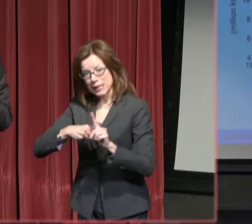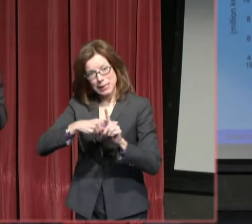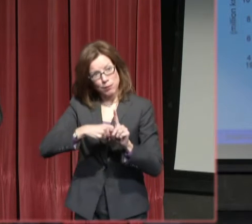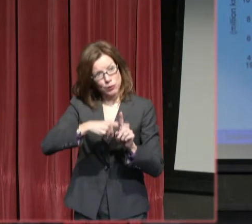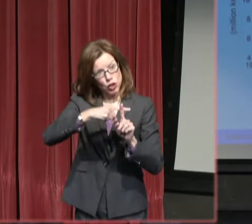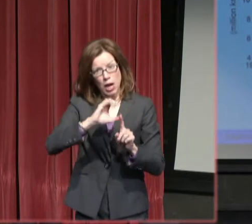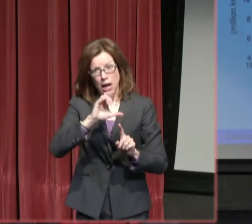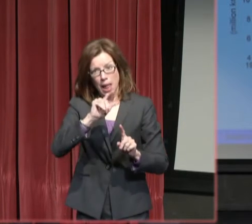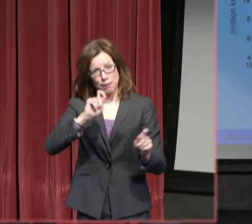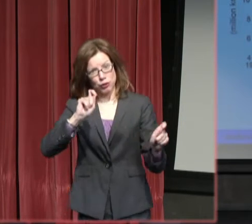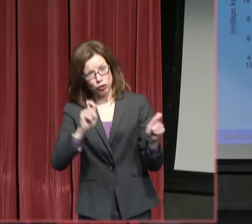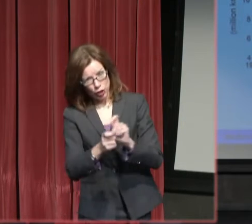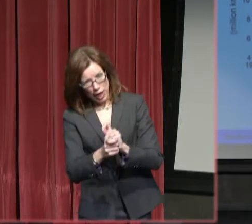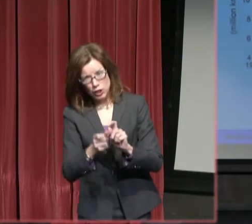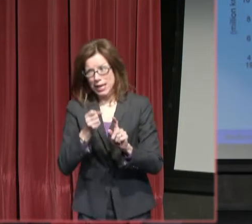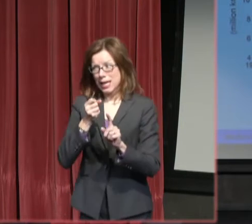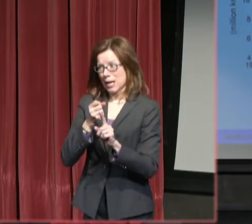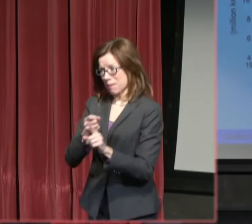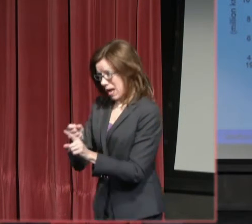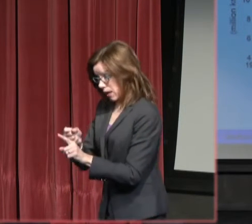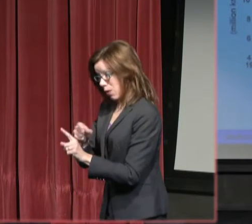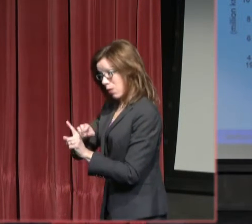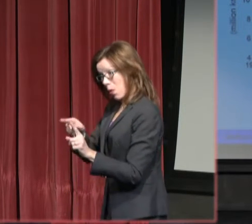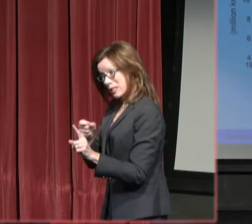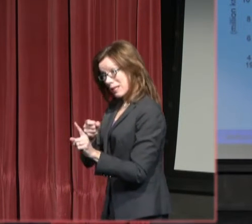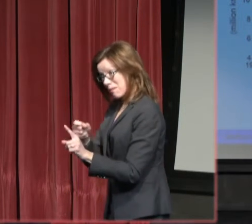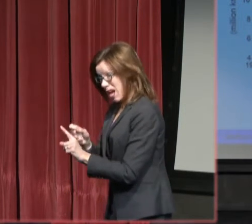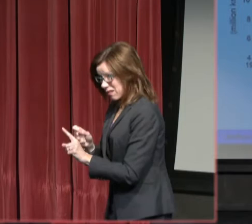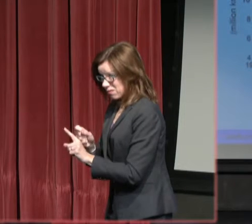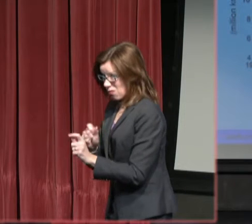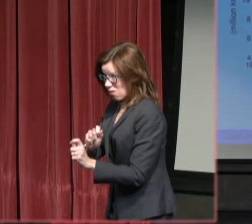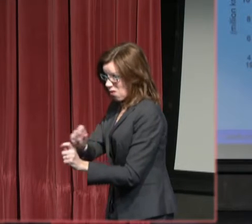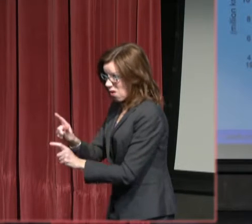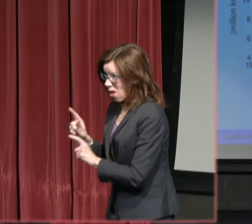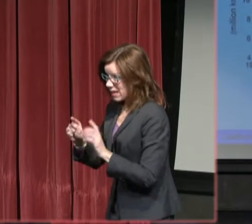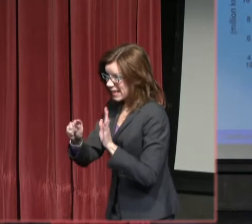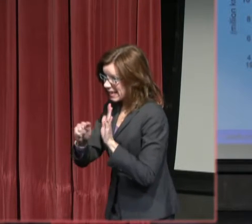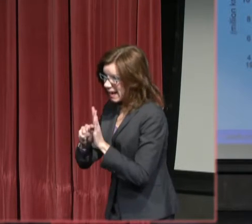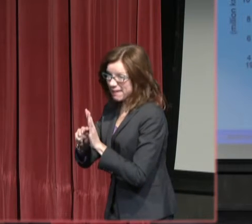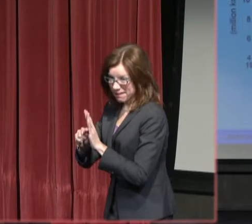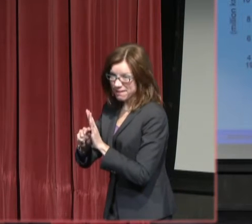almost all of them negative.